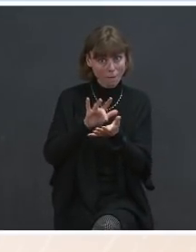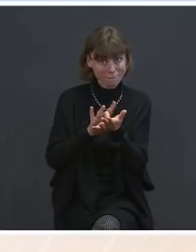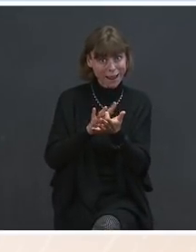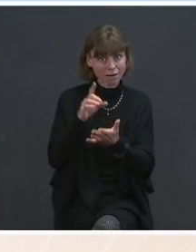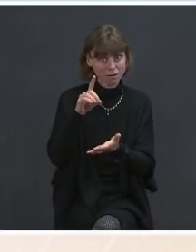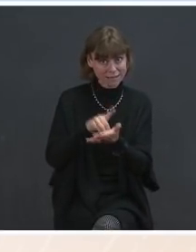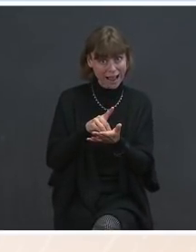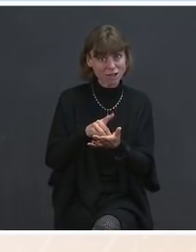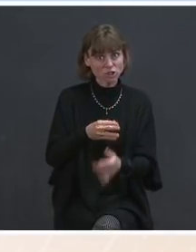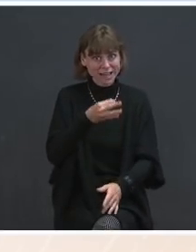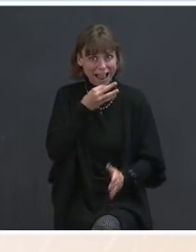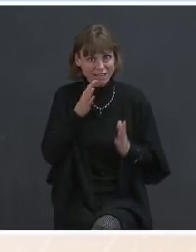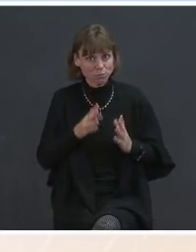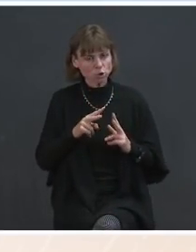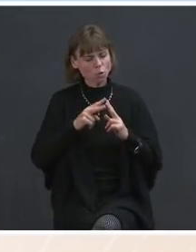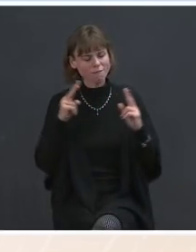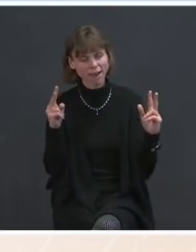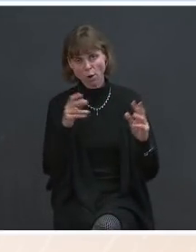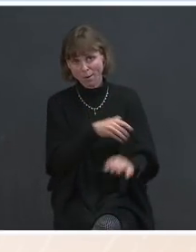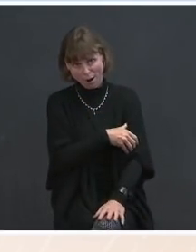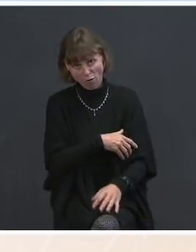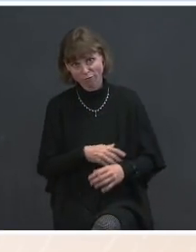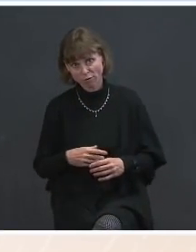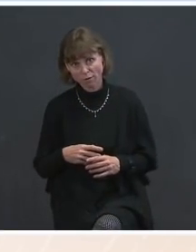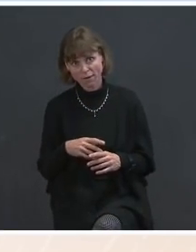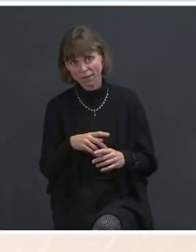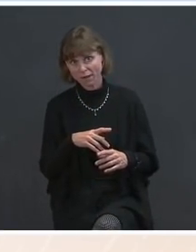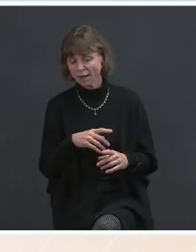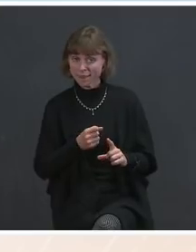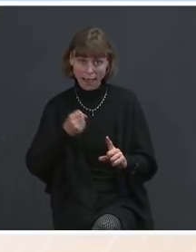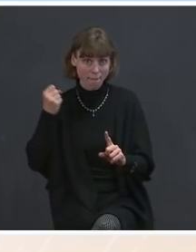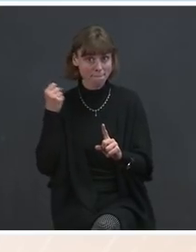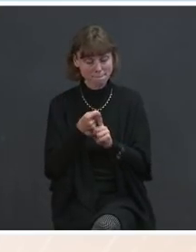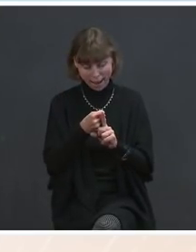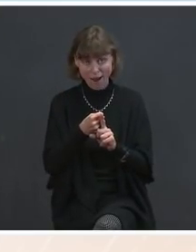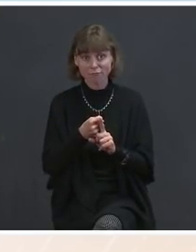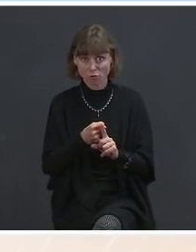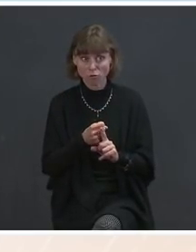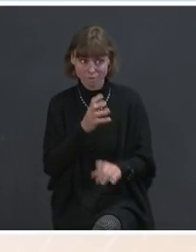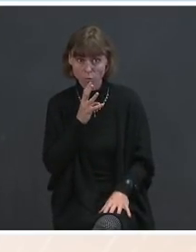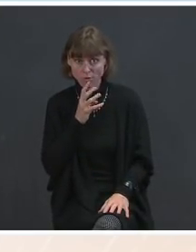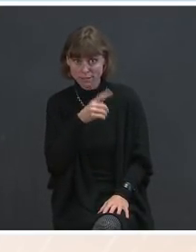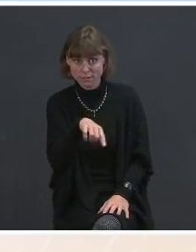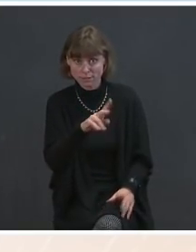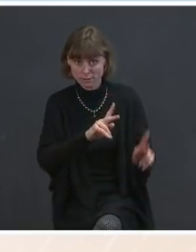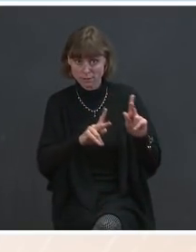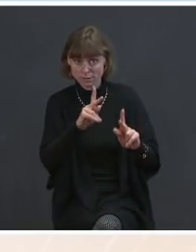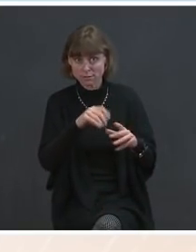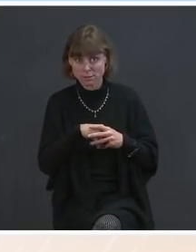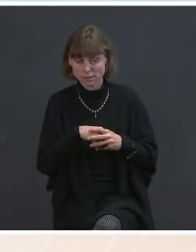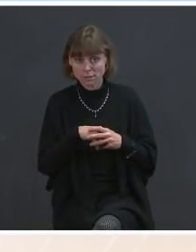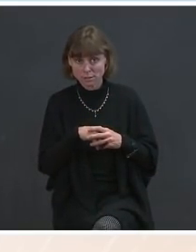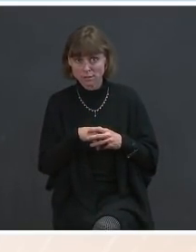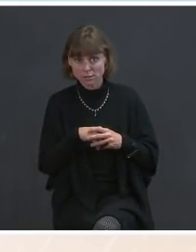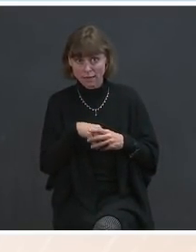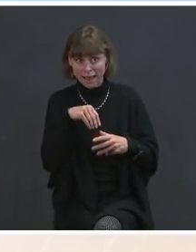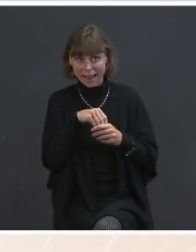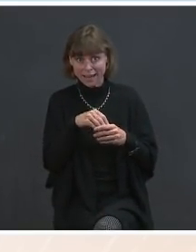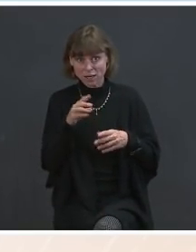who are very powerful and impactful voices in a range of communities. So that's exactly we're doing, and I could not agree with you more.